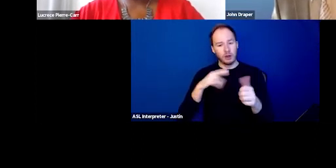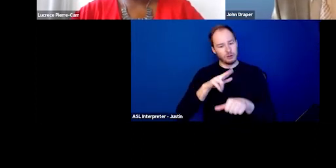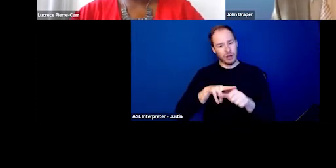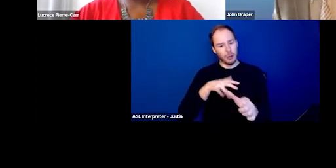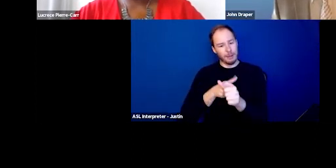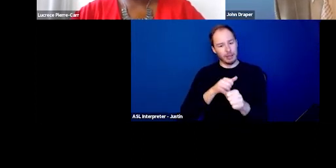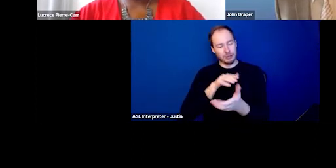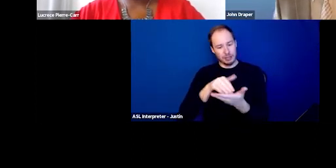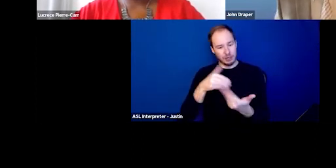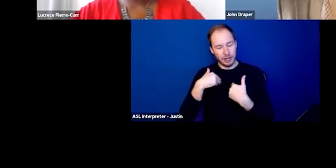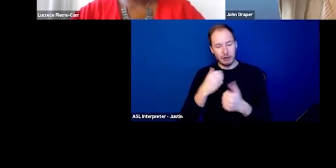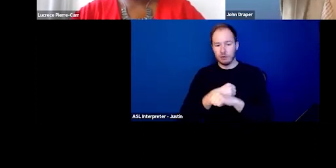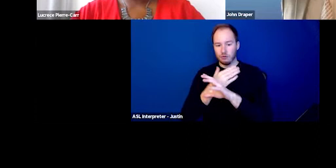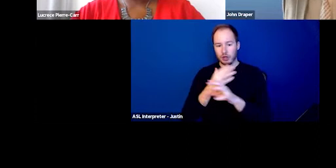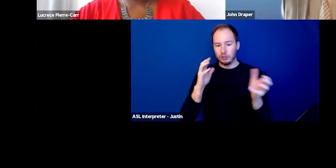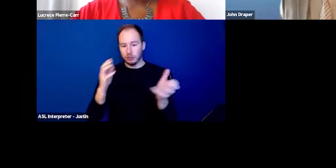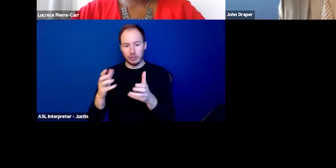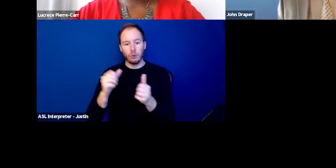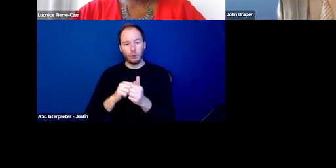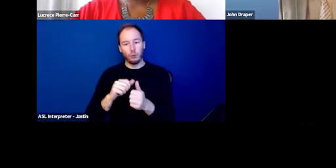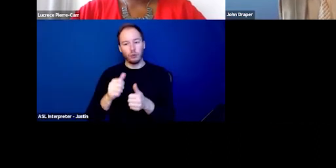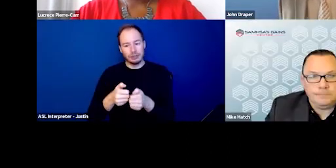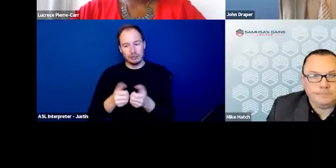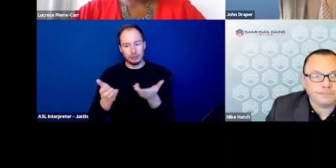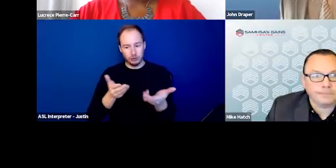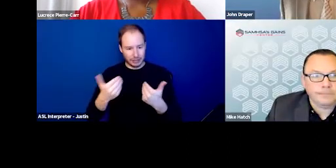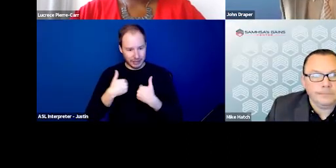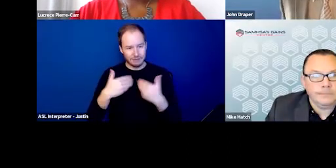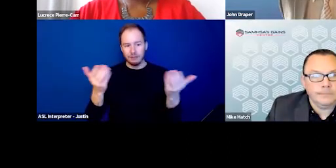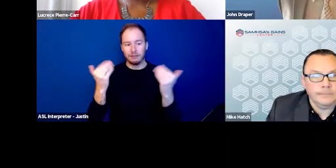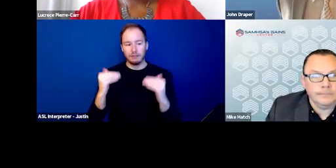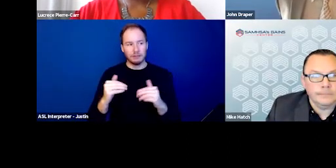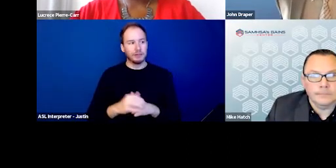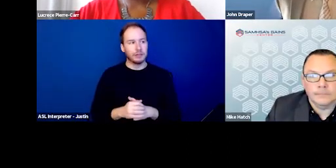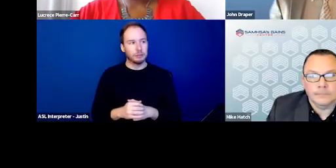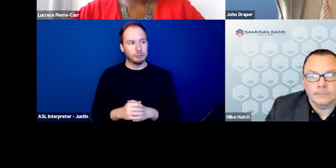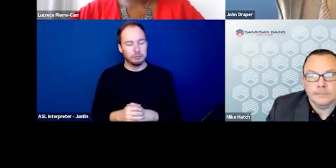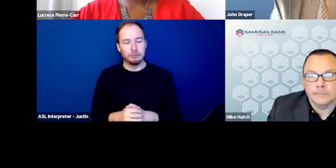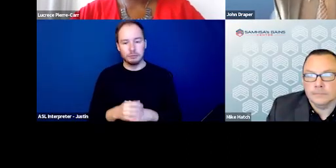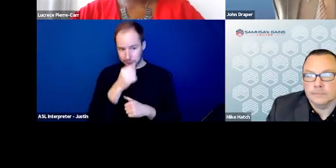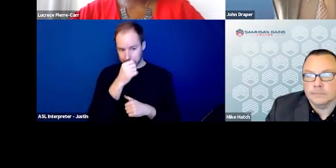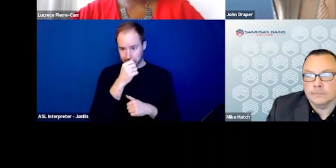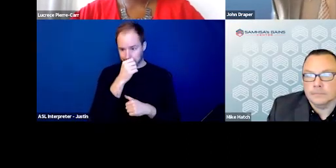We also have crisis chat and tech services as well. Please go to the next slide. So how is it gonna be different?